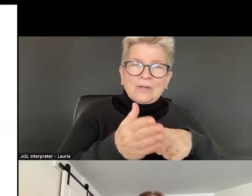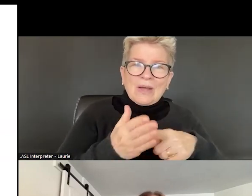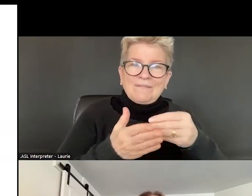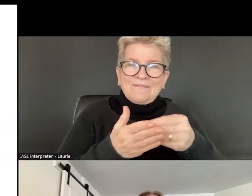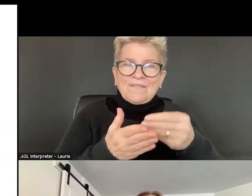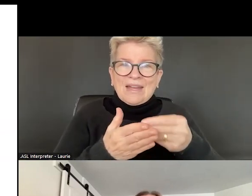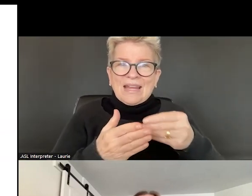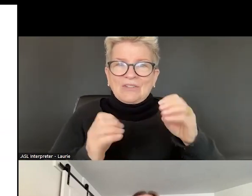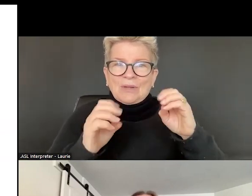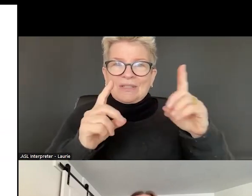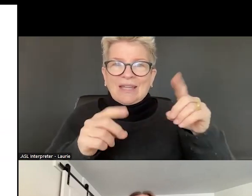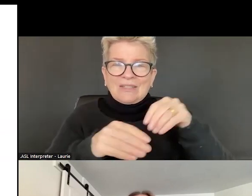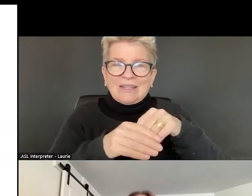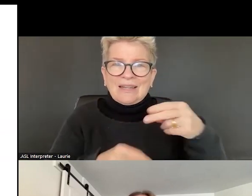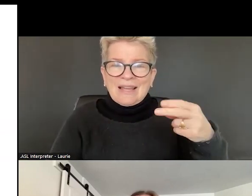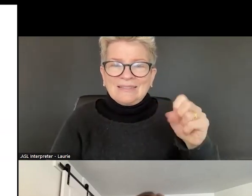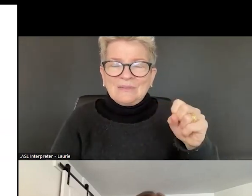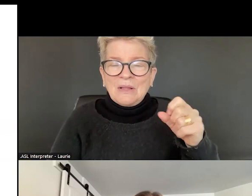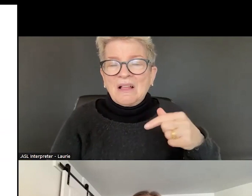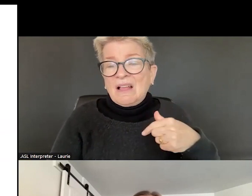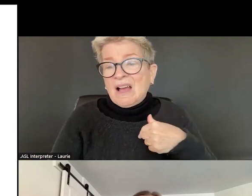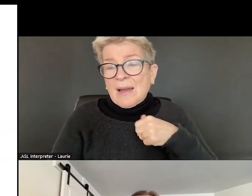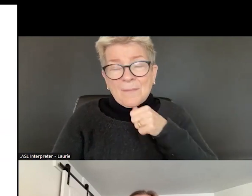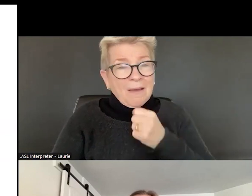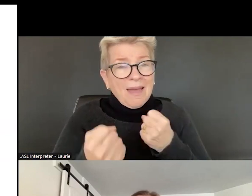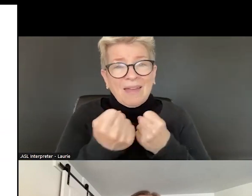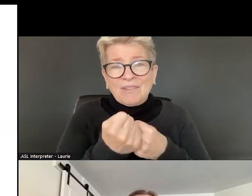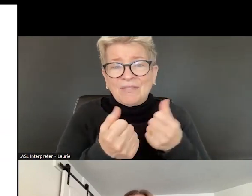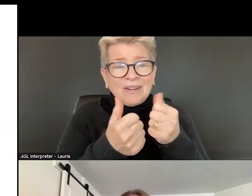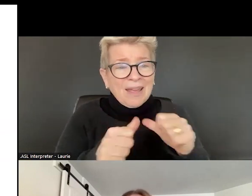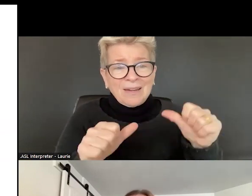high school. I'm not advocating for any type of policy. I understand that there